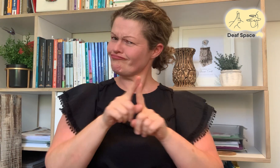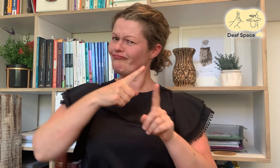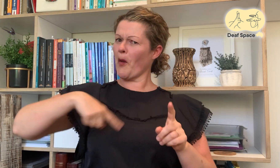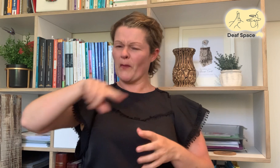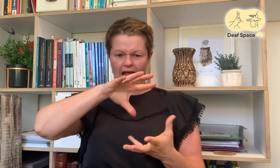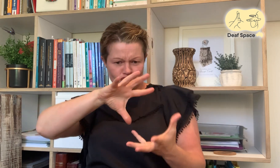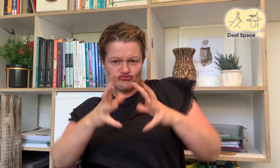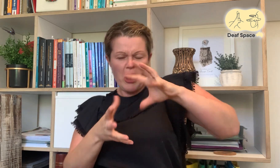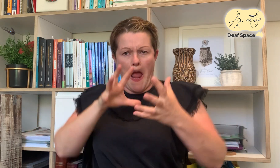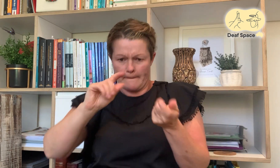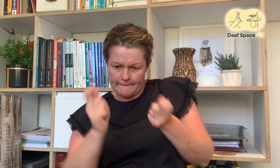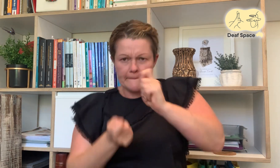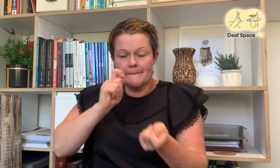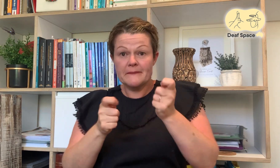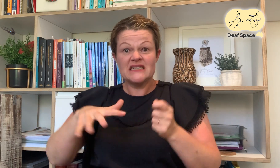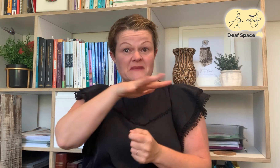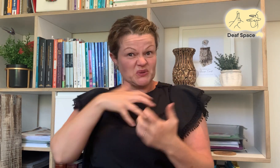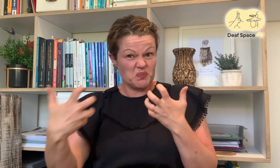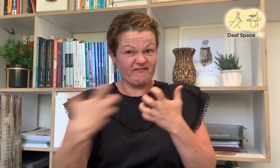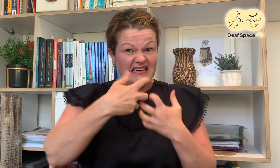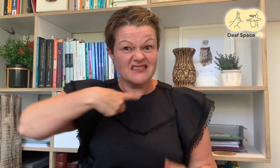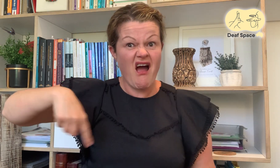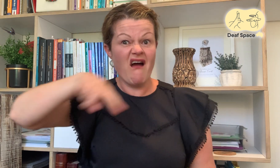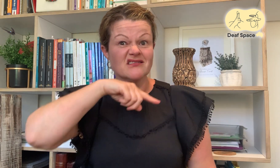We also shape spaces to suit us.